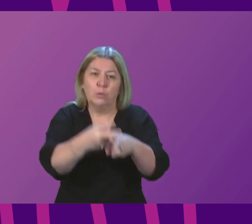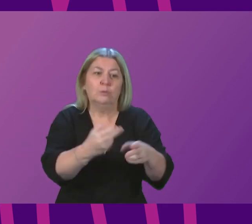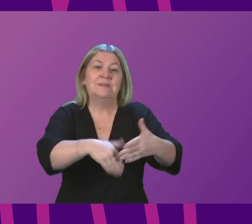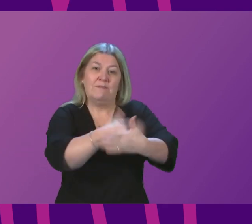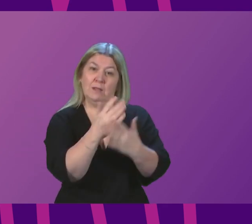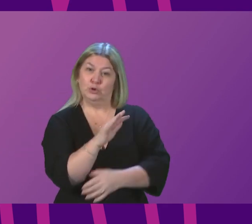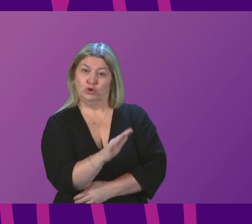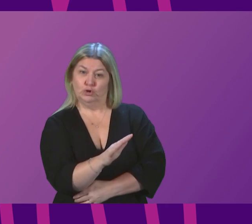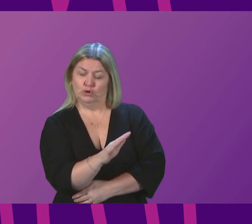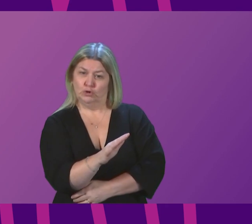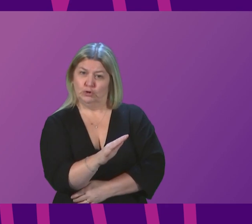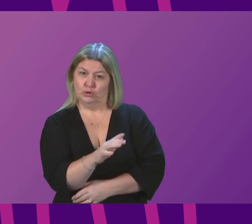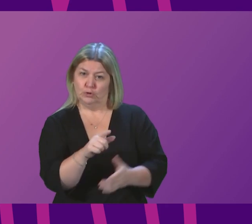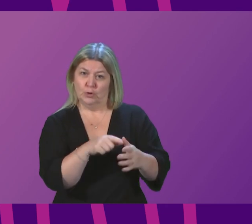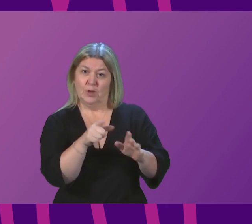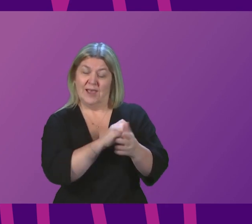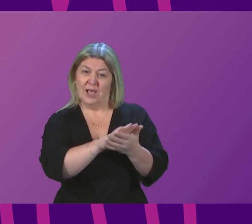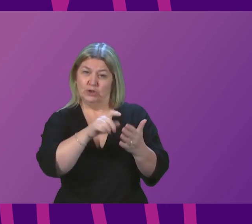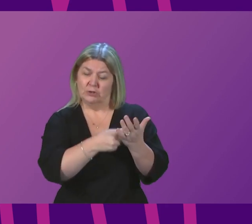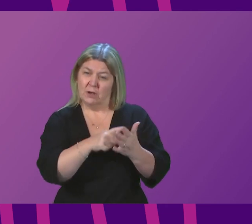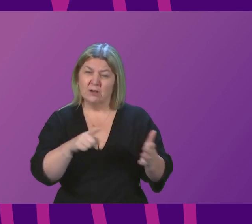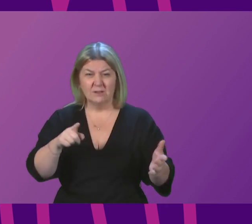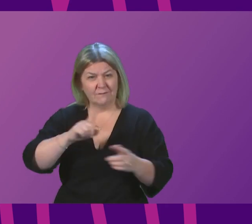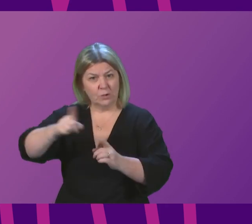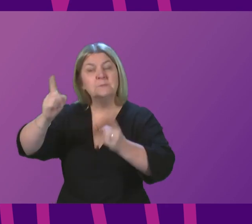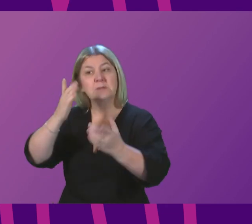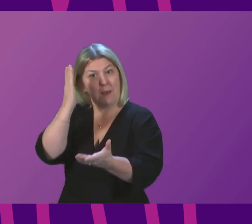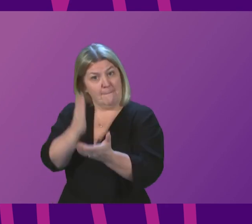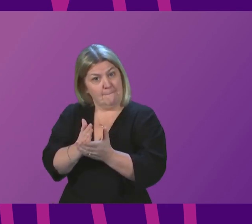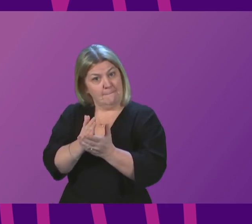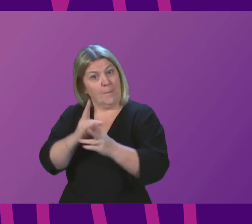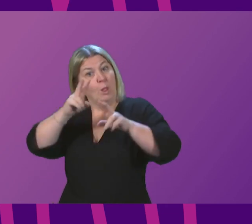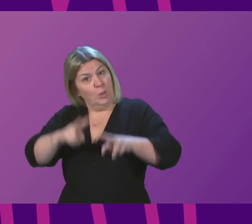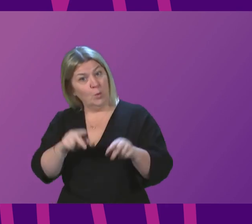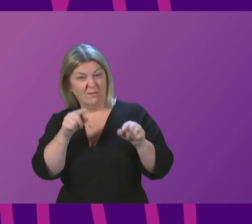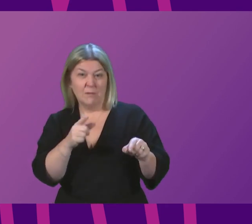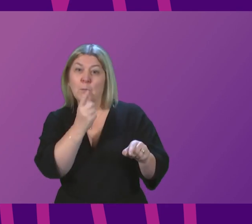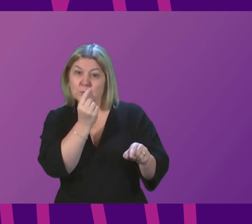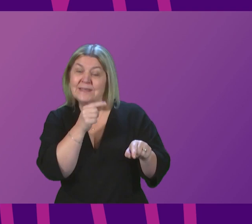Will the First Minister look at that, given how important it is to ensure the creation